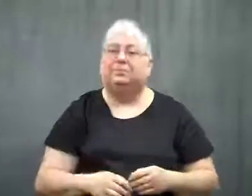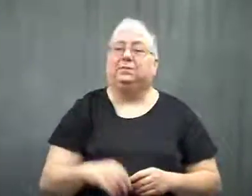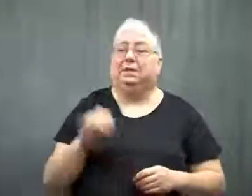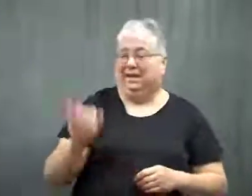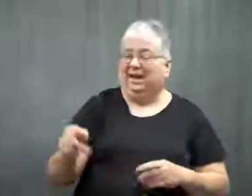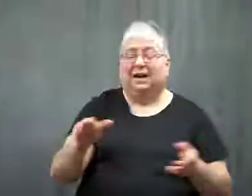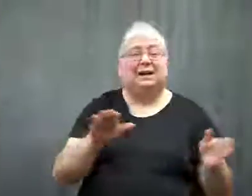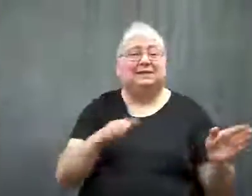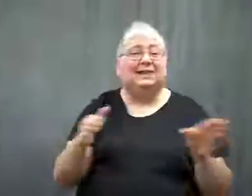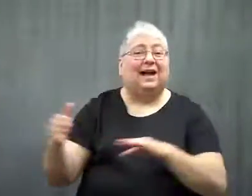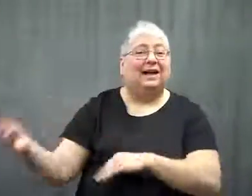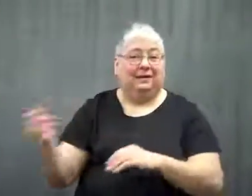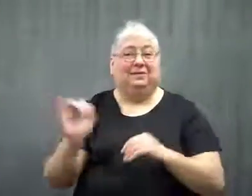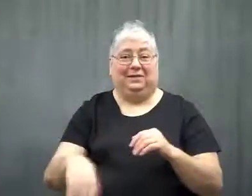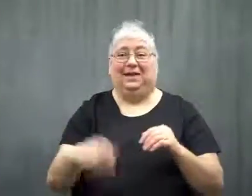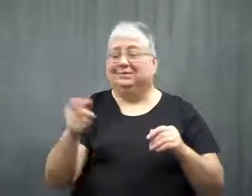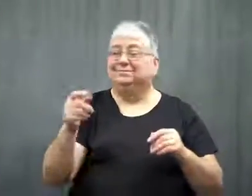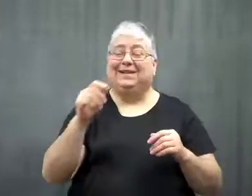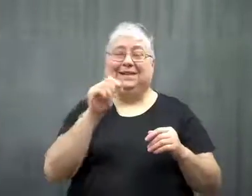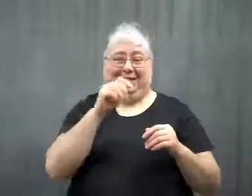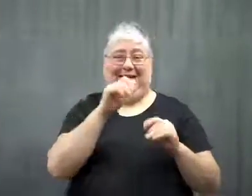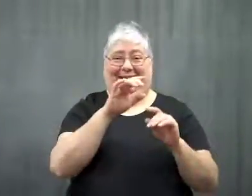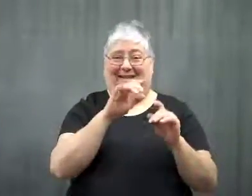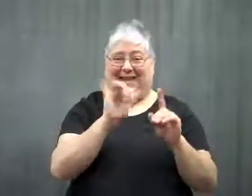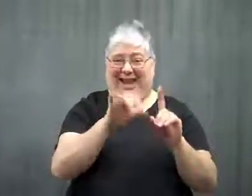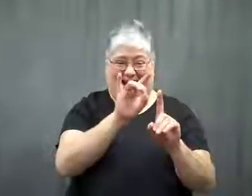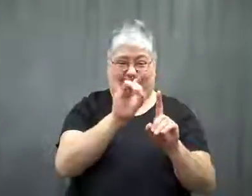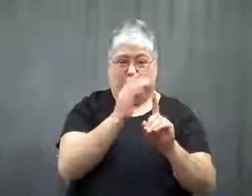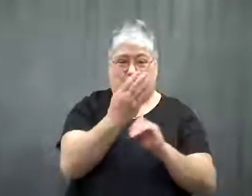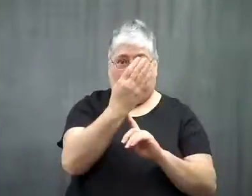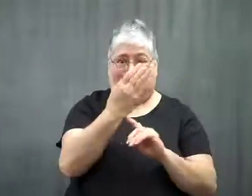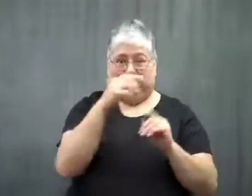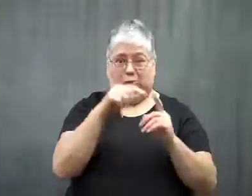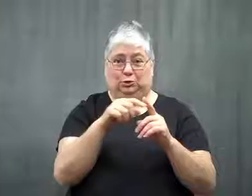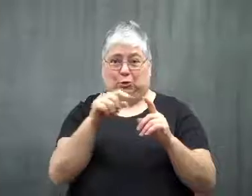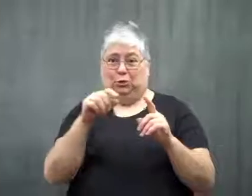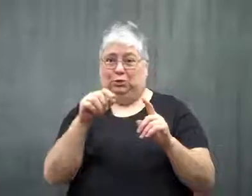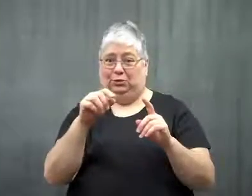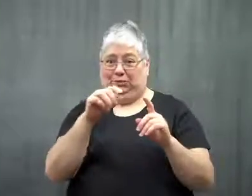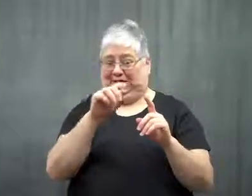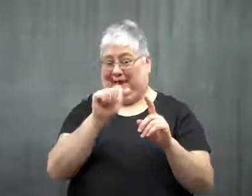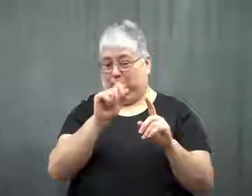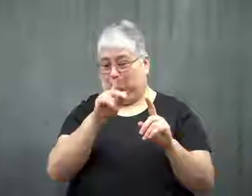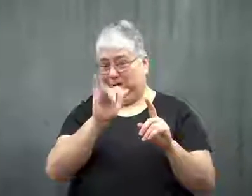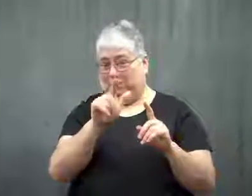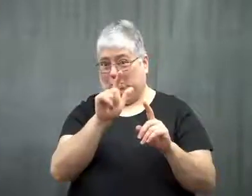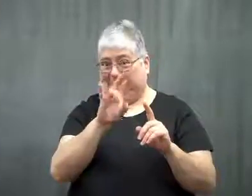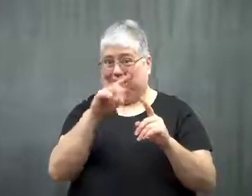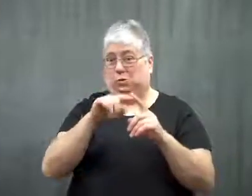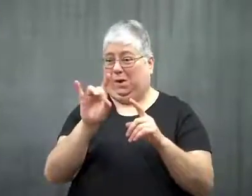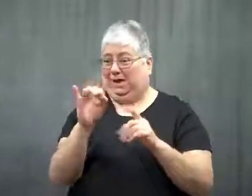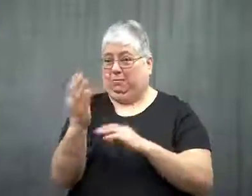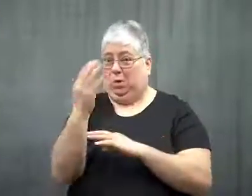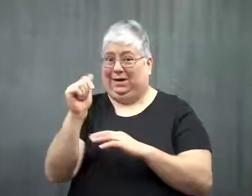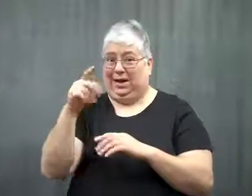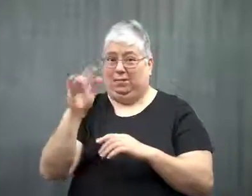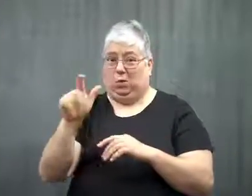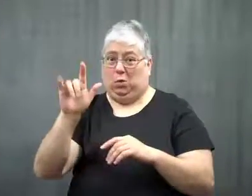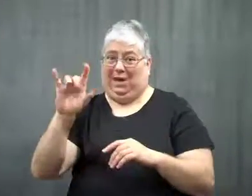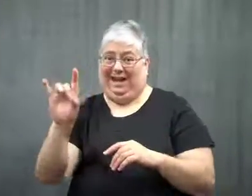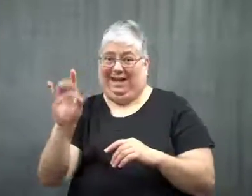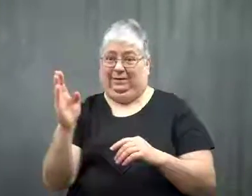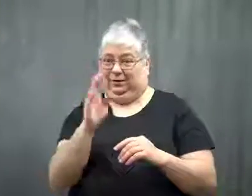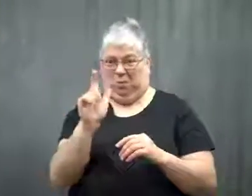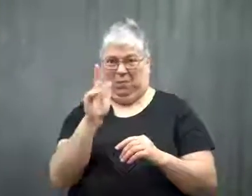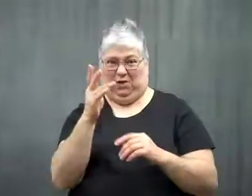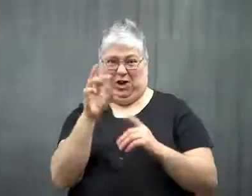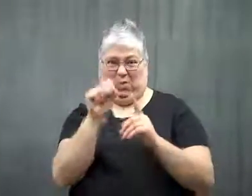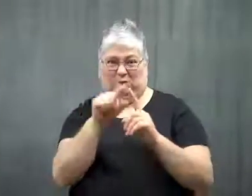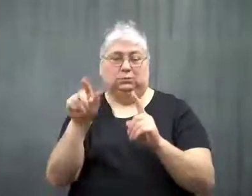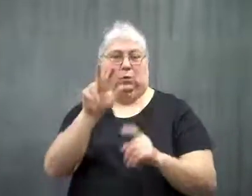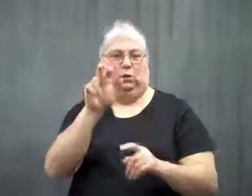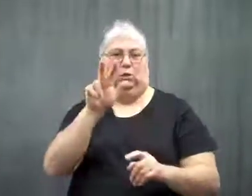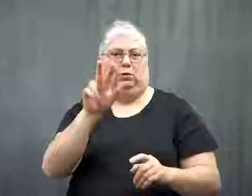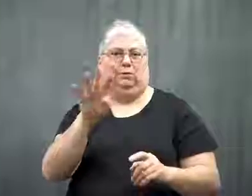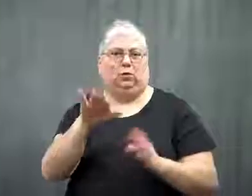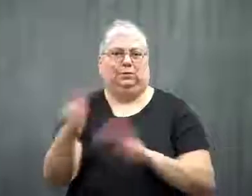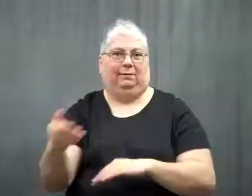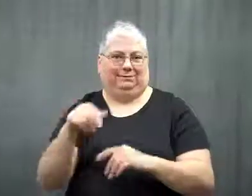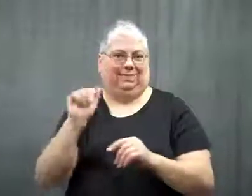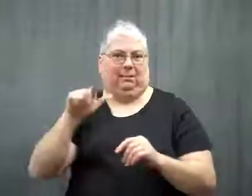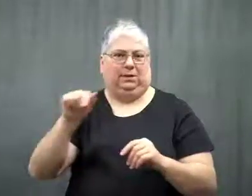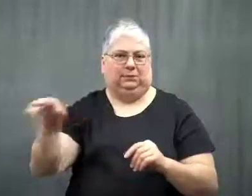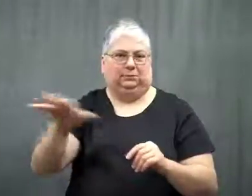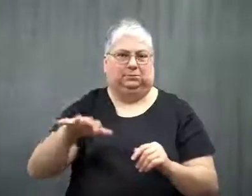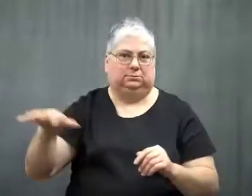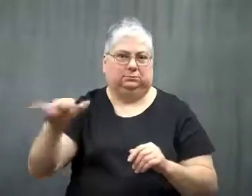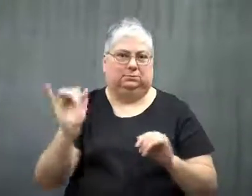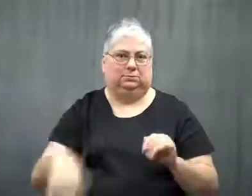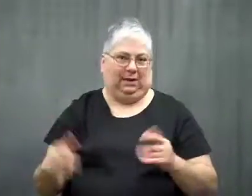In the 24 hour period starting at 8 am April 27th, 334 people died in Alabama.